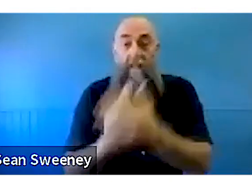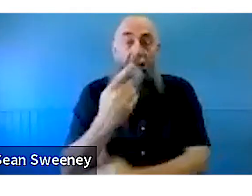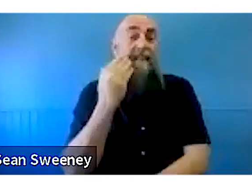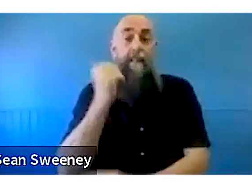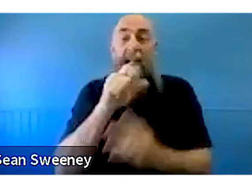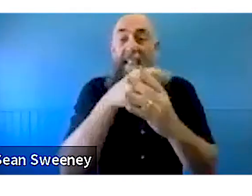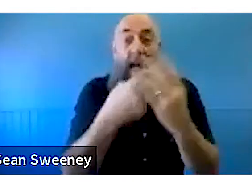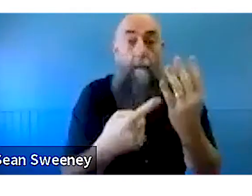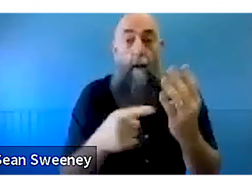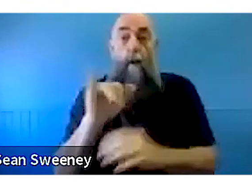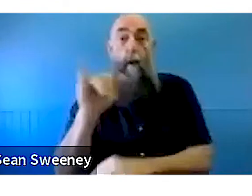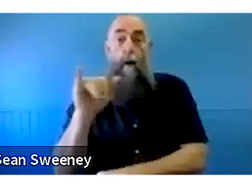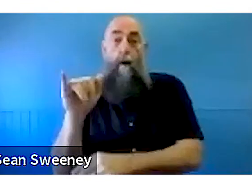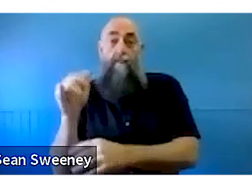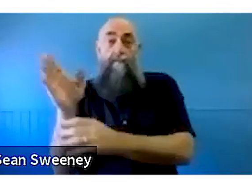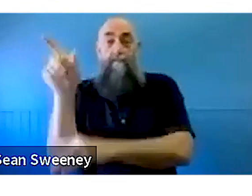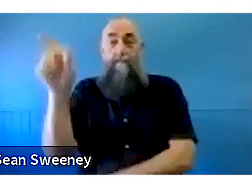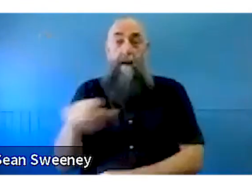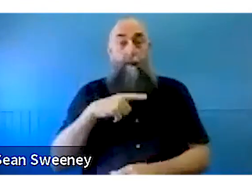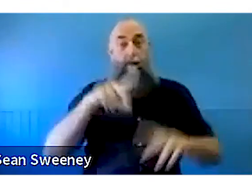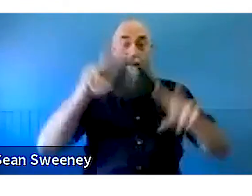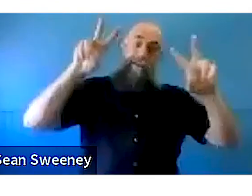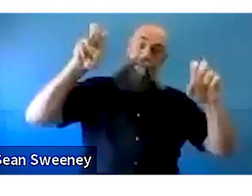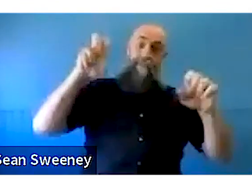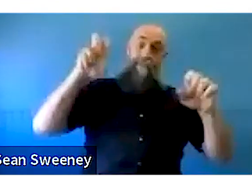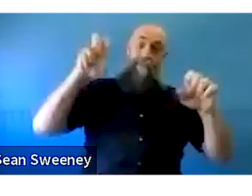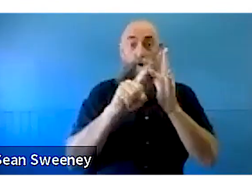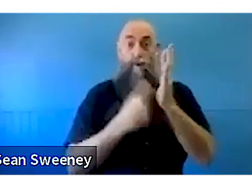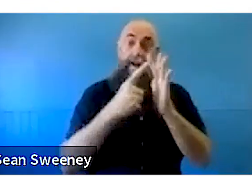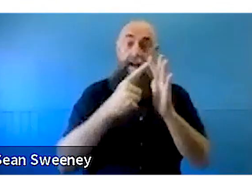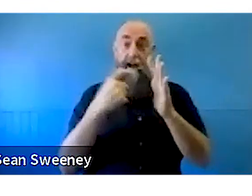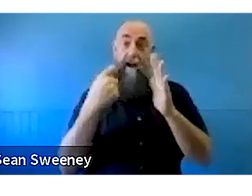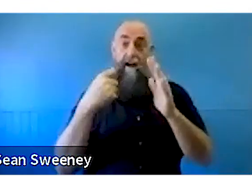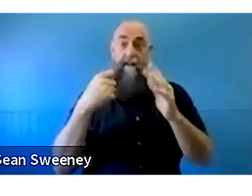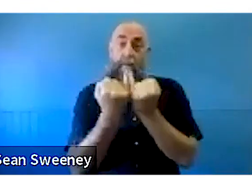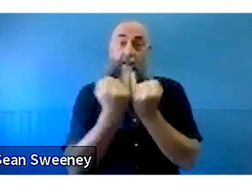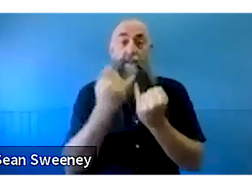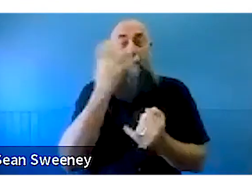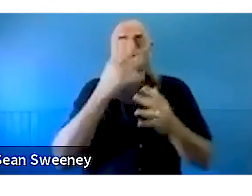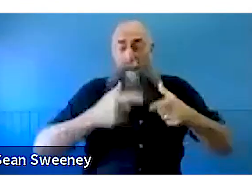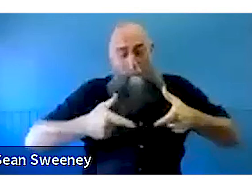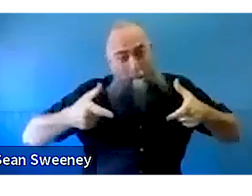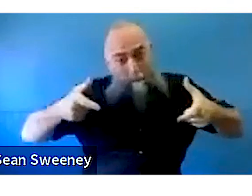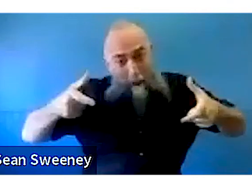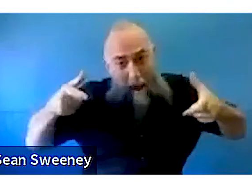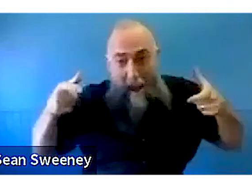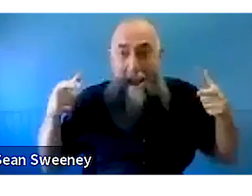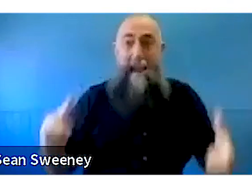Because it is the Koori Knockout it is huge. It is a huge way of people getting together.